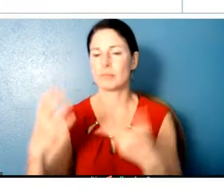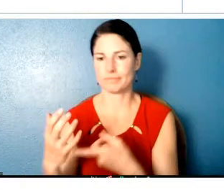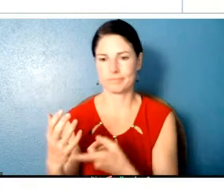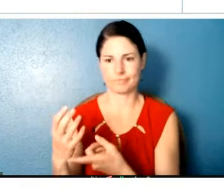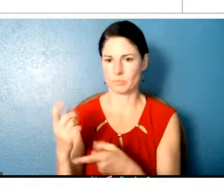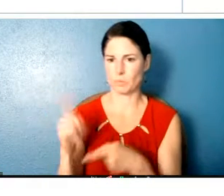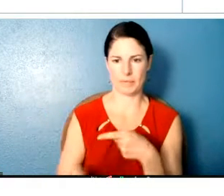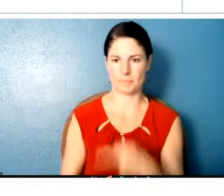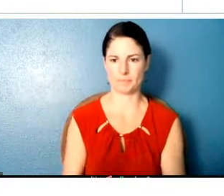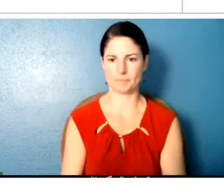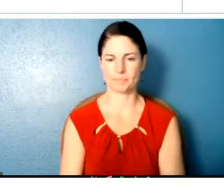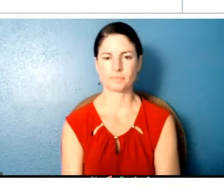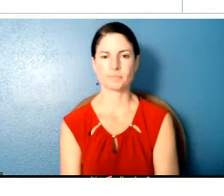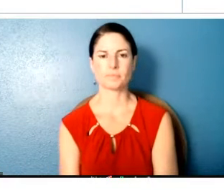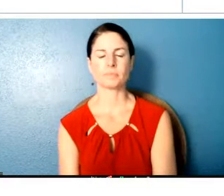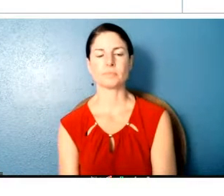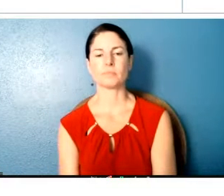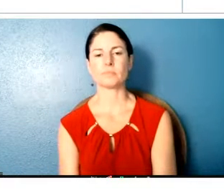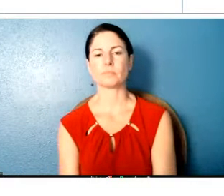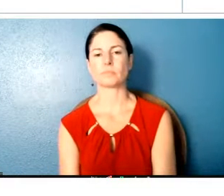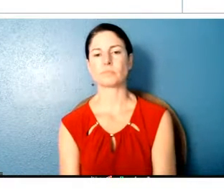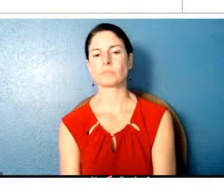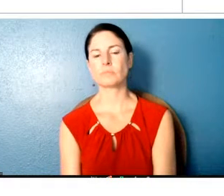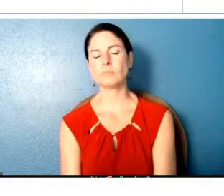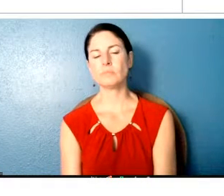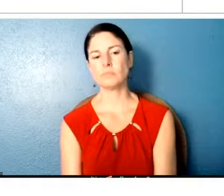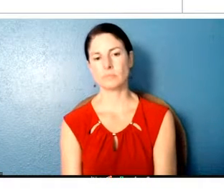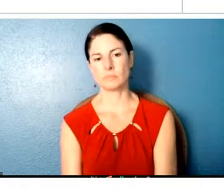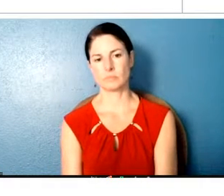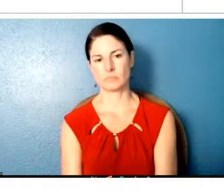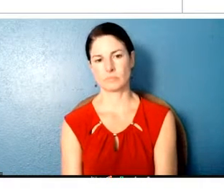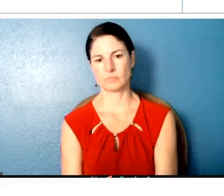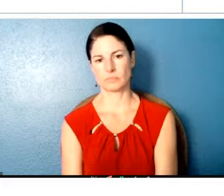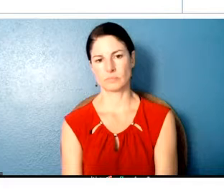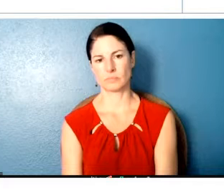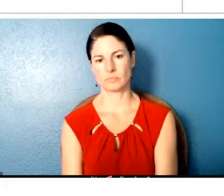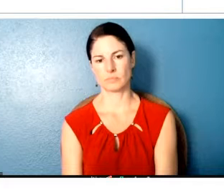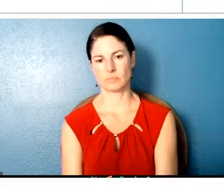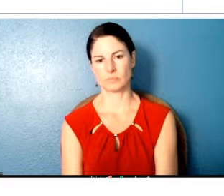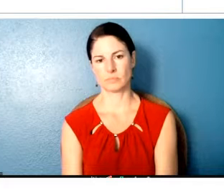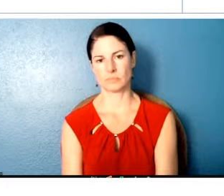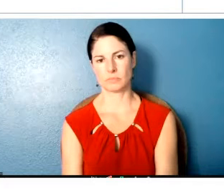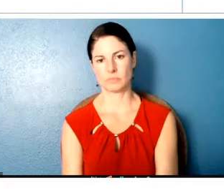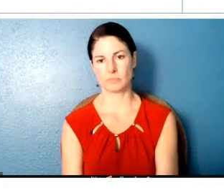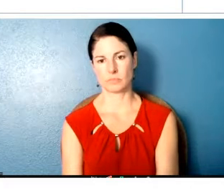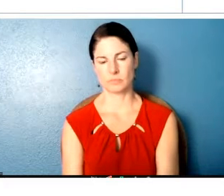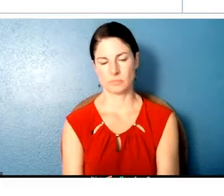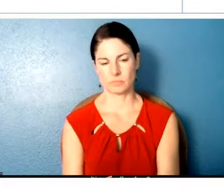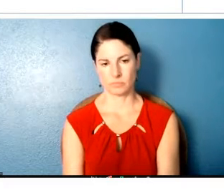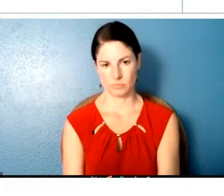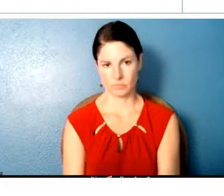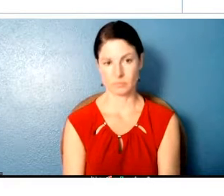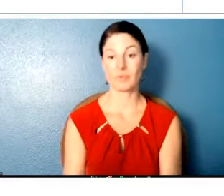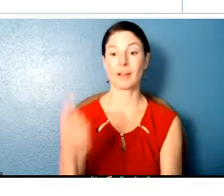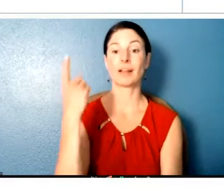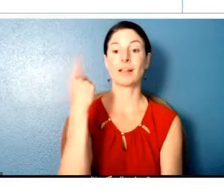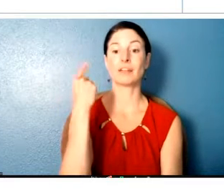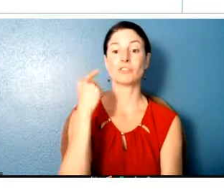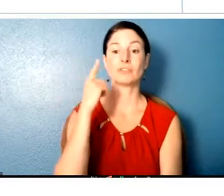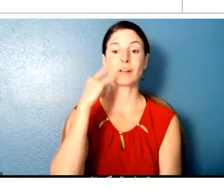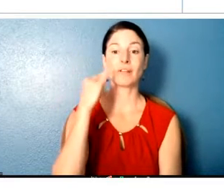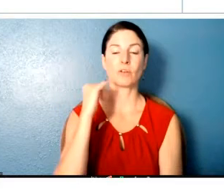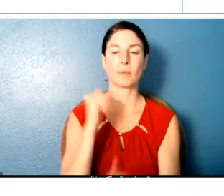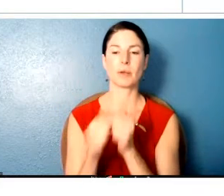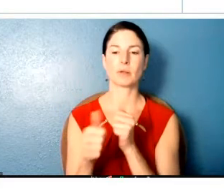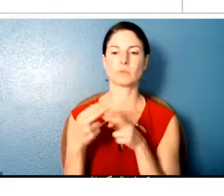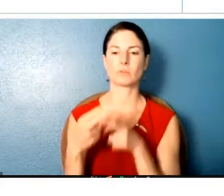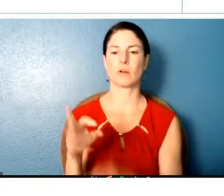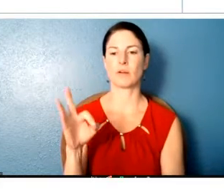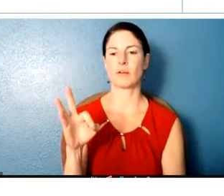Last year the California and acted a new law i've already mentioned the the fair maps act that called for certain criteria that must be followed.